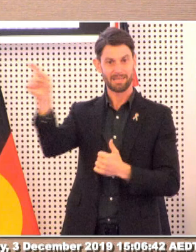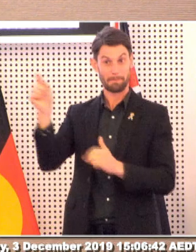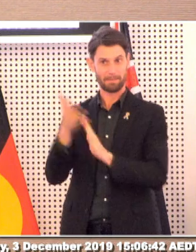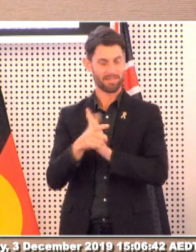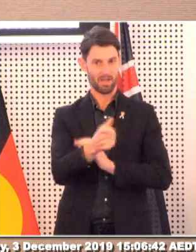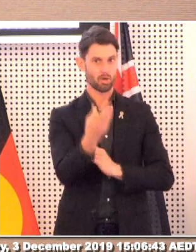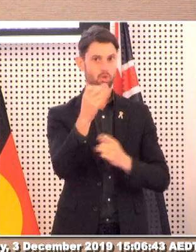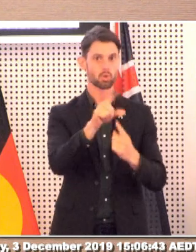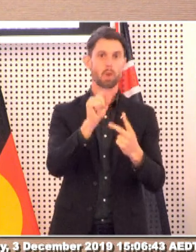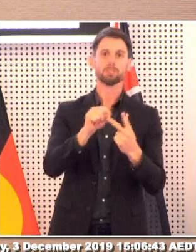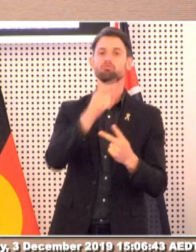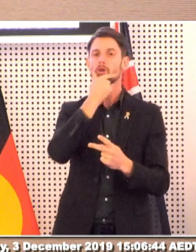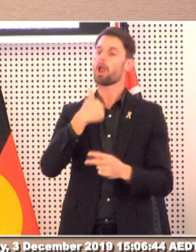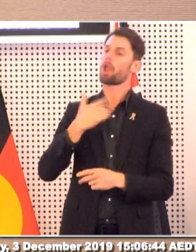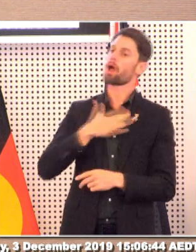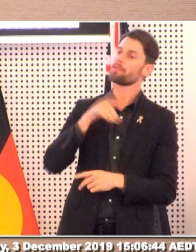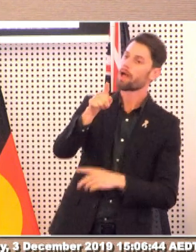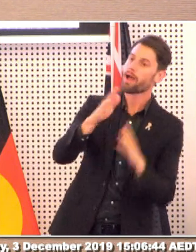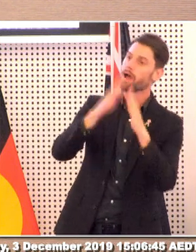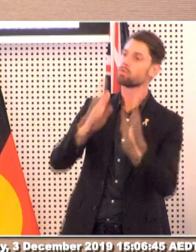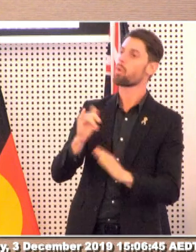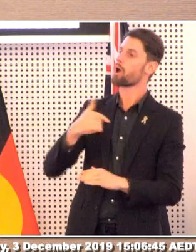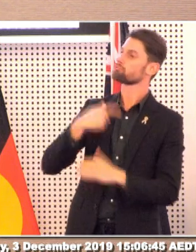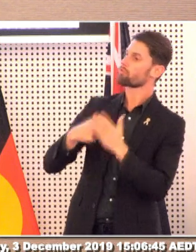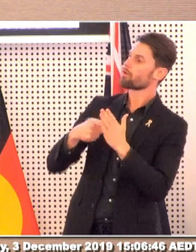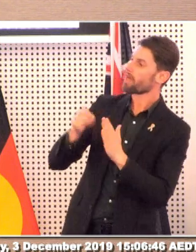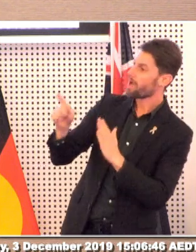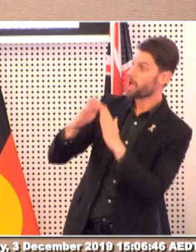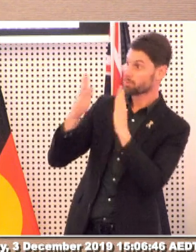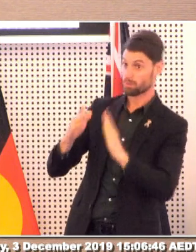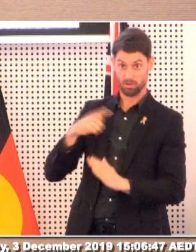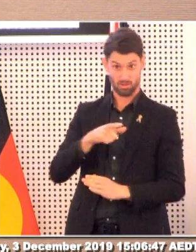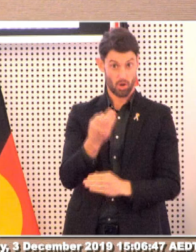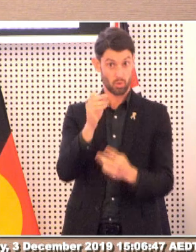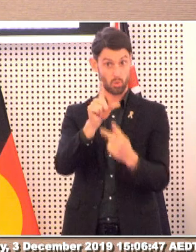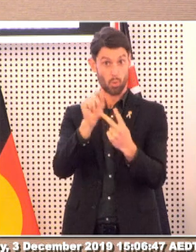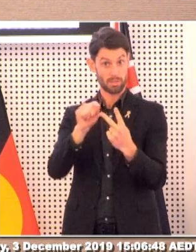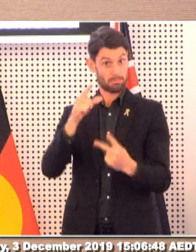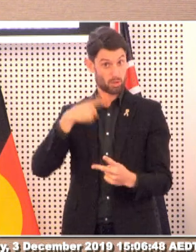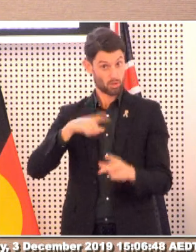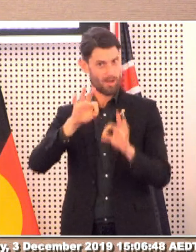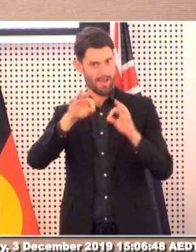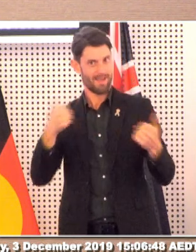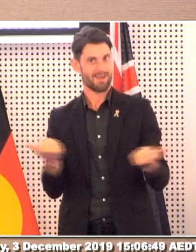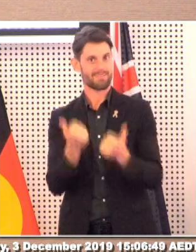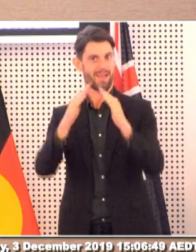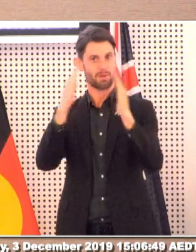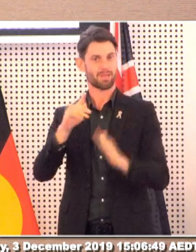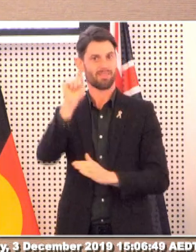And what that means is in a circumstance where you may have a person who is a